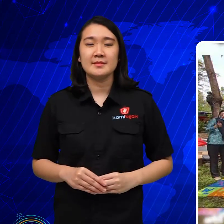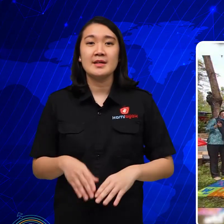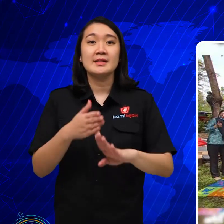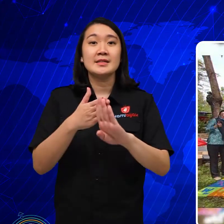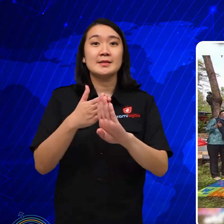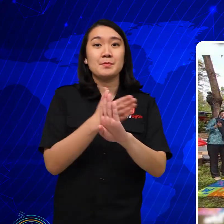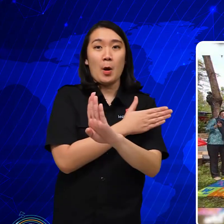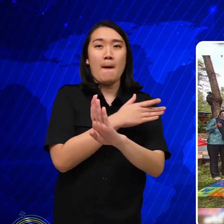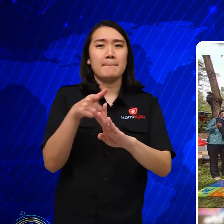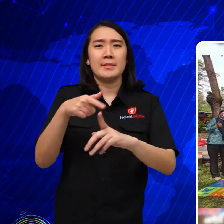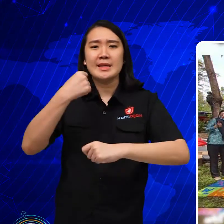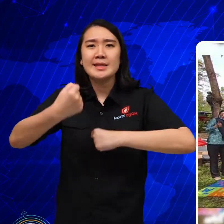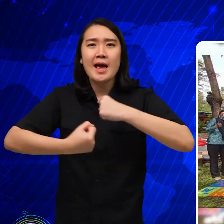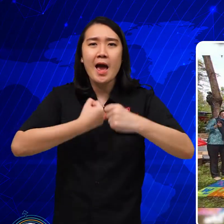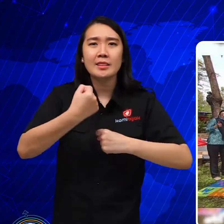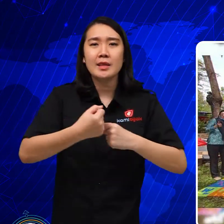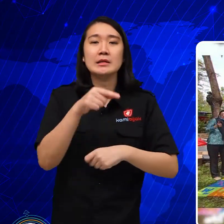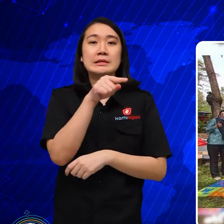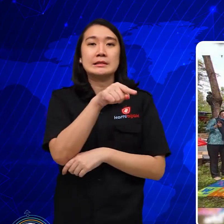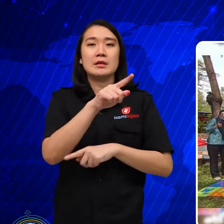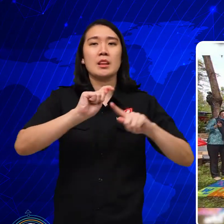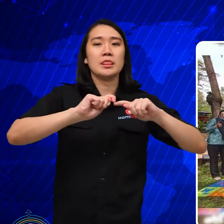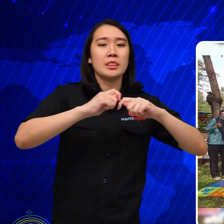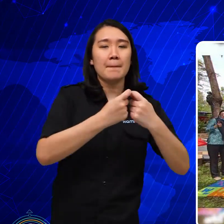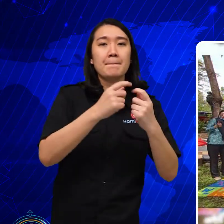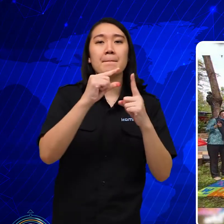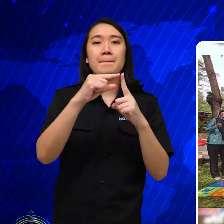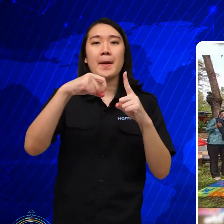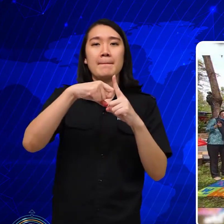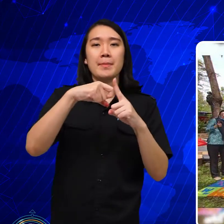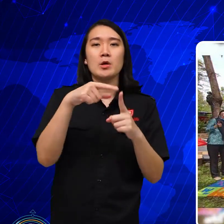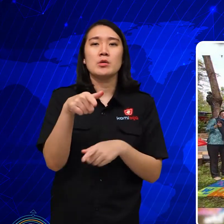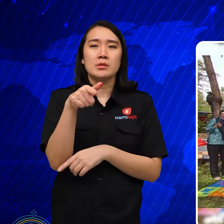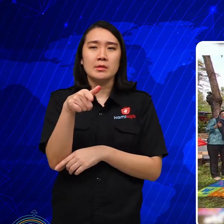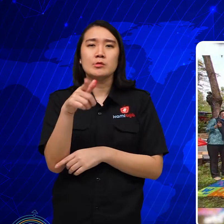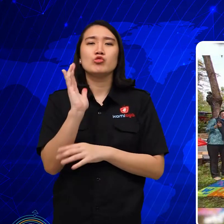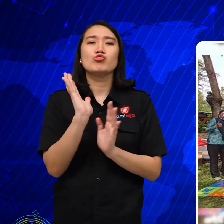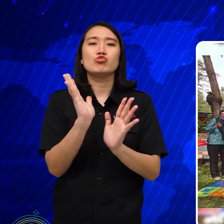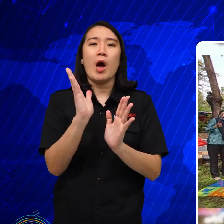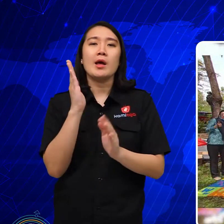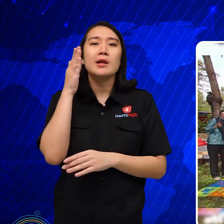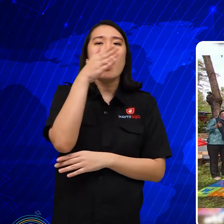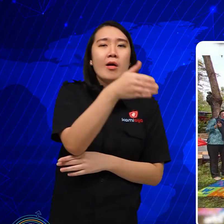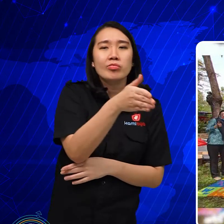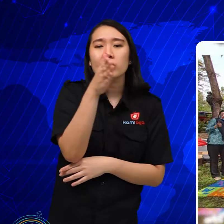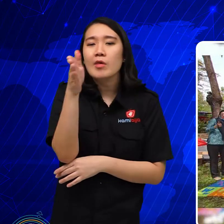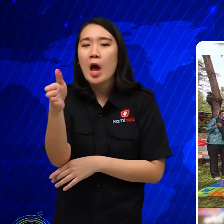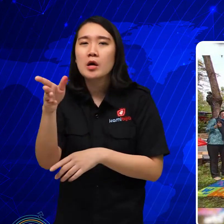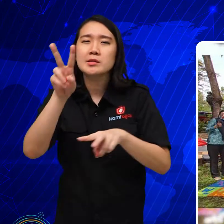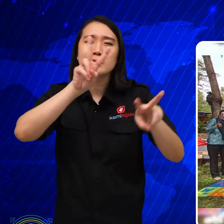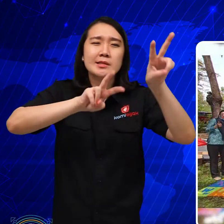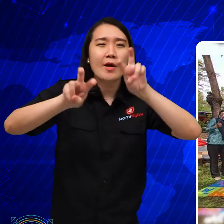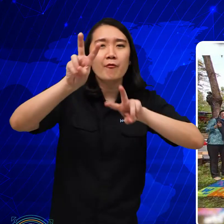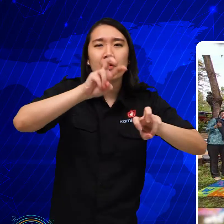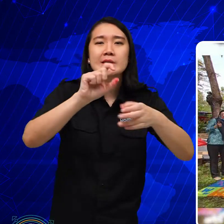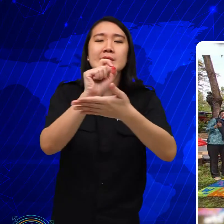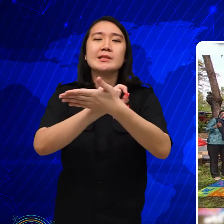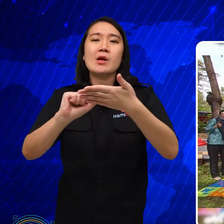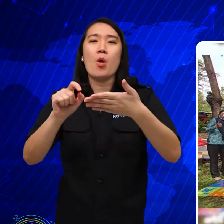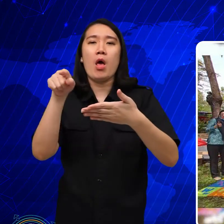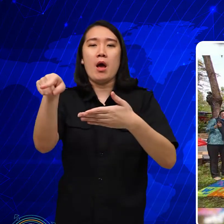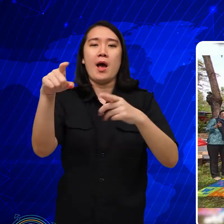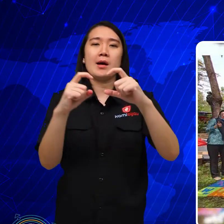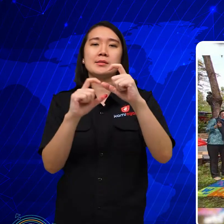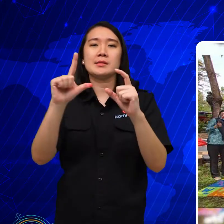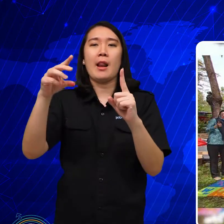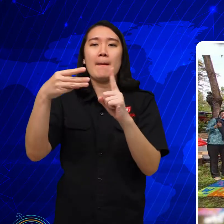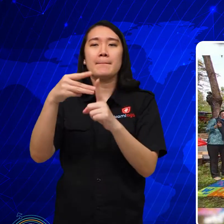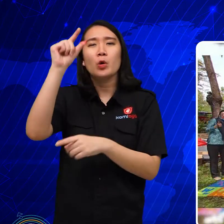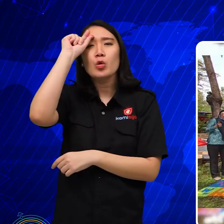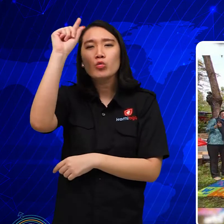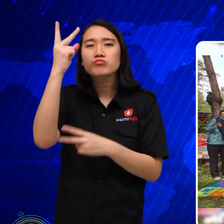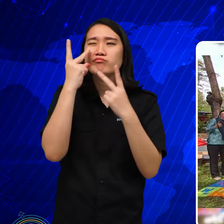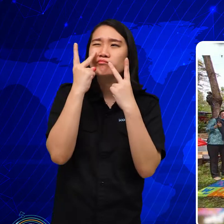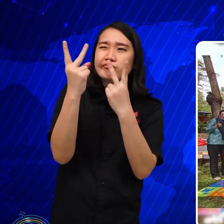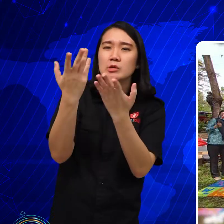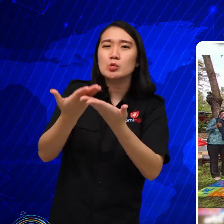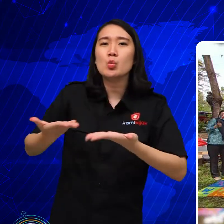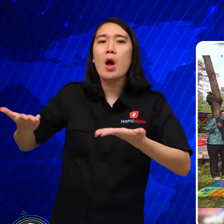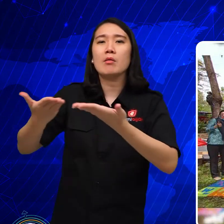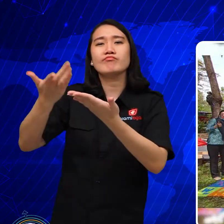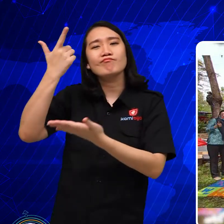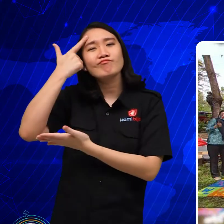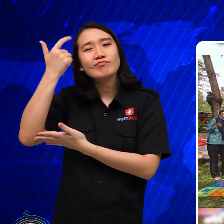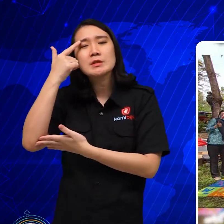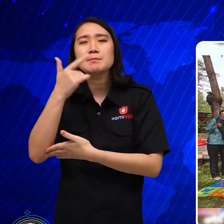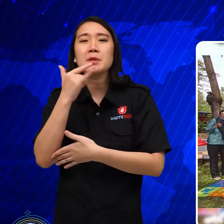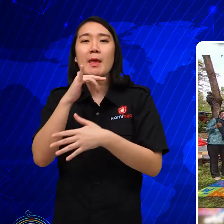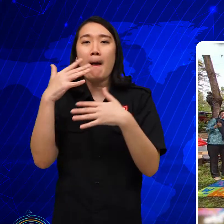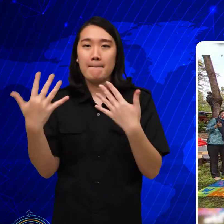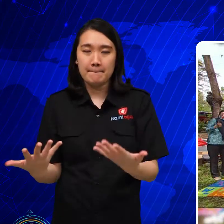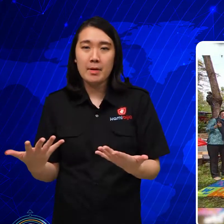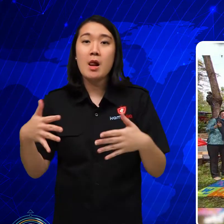Prior to this activity, the PKK team had come for a survey to SLB schools to see what the learning situation is like.